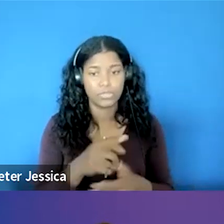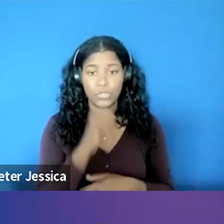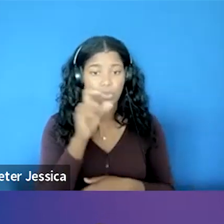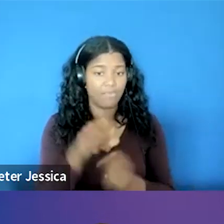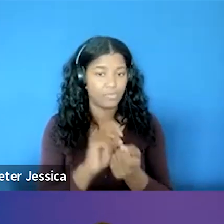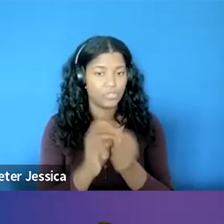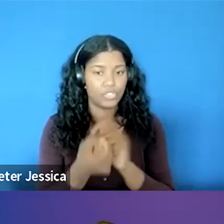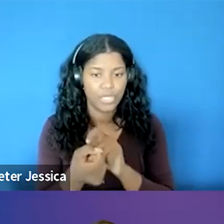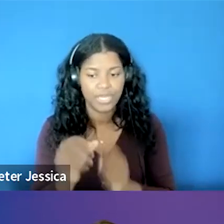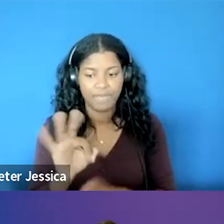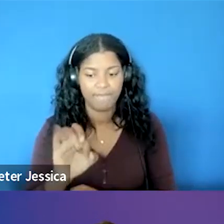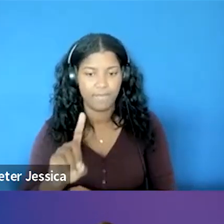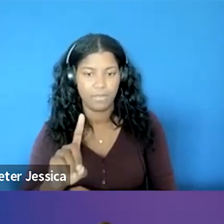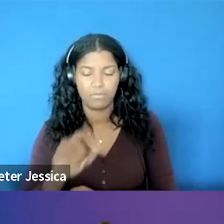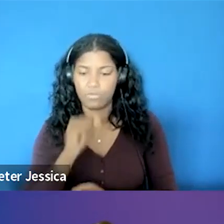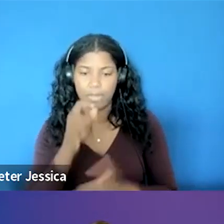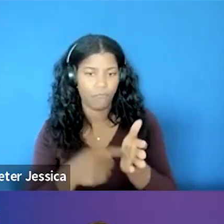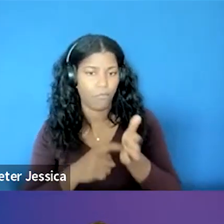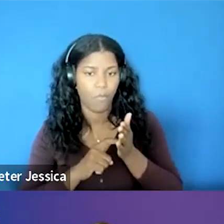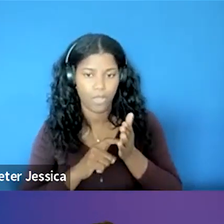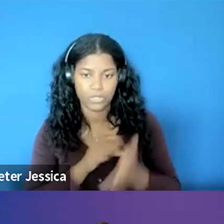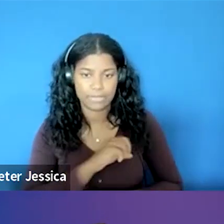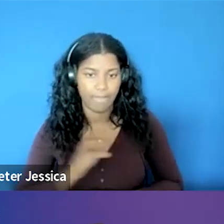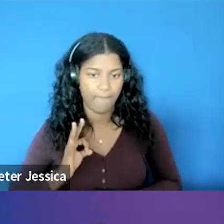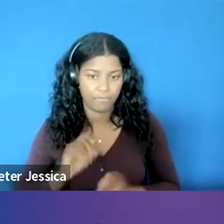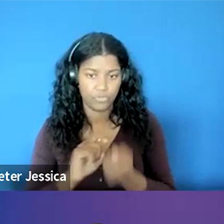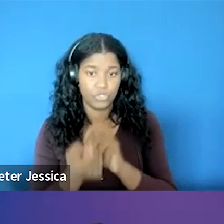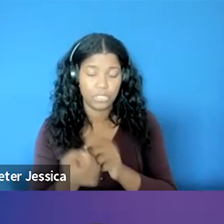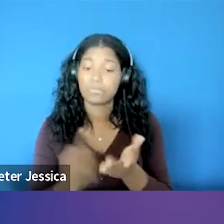we don't require faculty to change fields all the time, sometimes people want to move